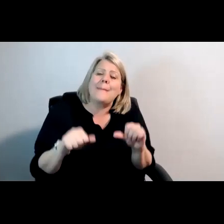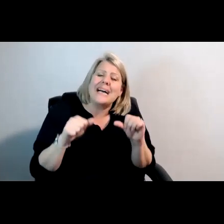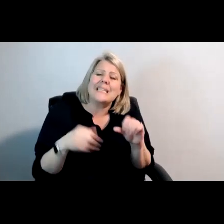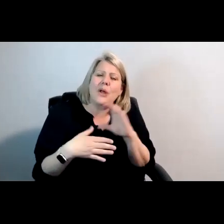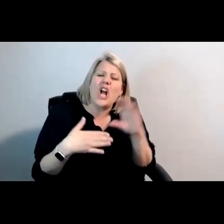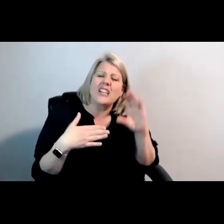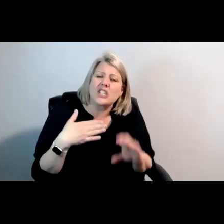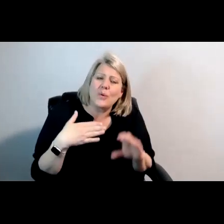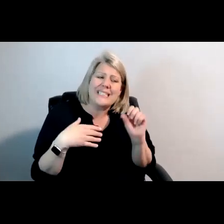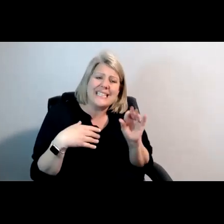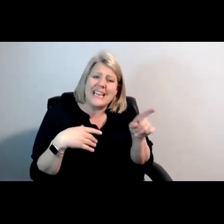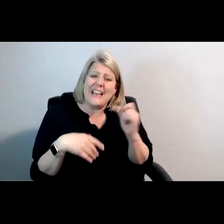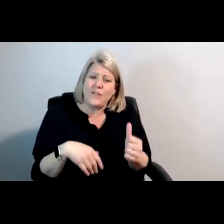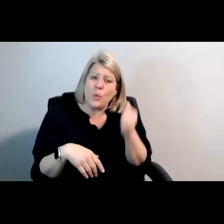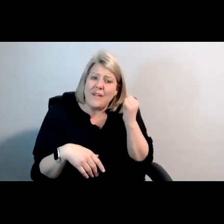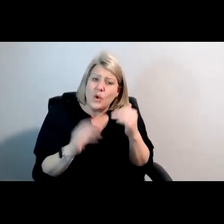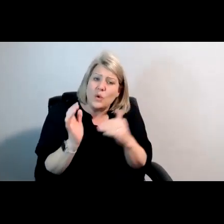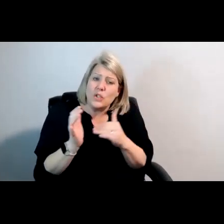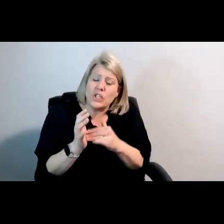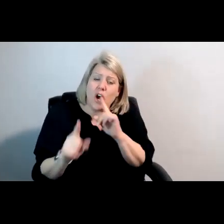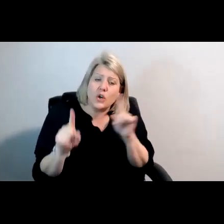of refusing that doctor's order on an ongoing basis